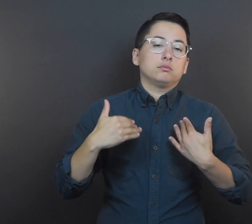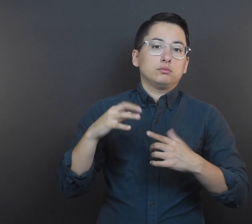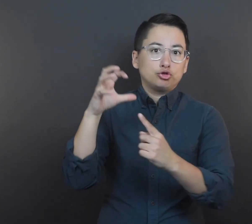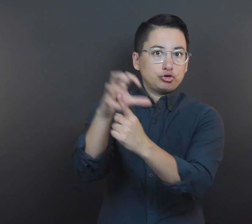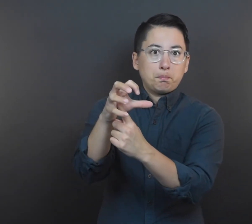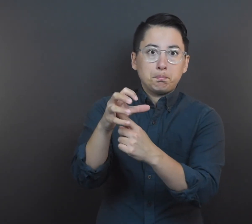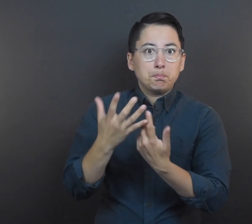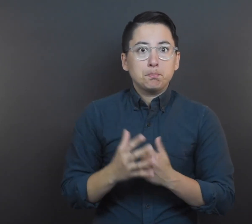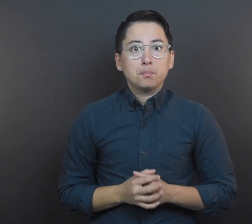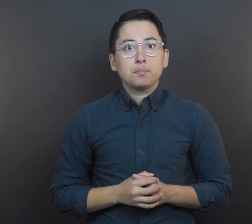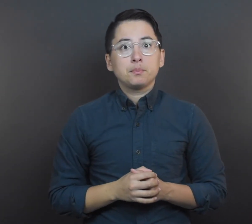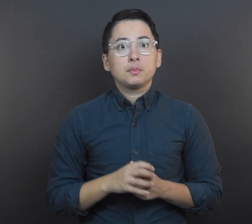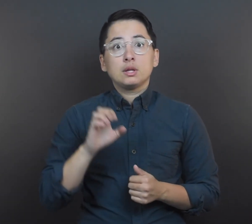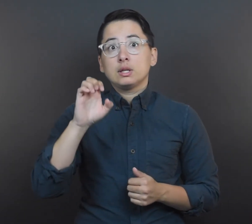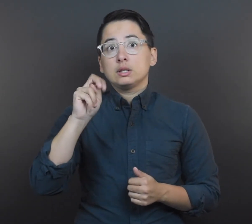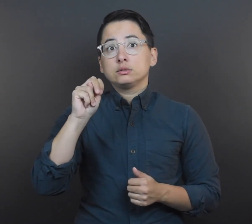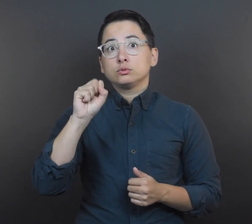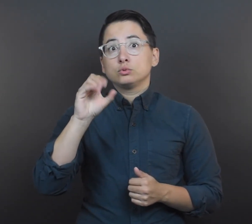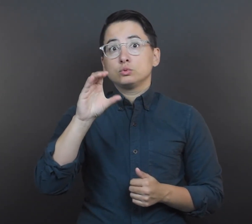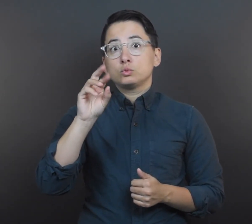CDPHE were exemplary.”